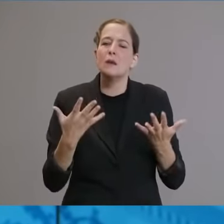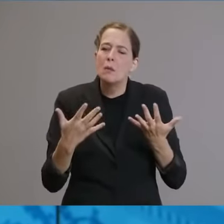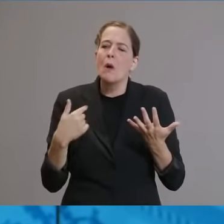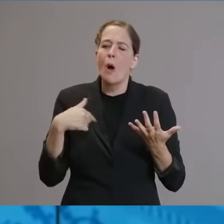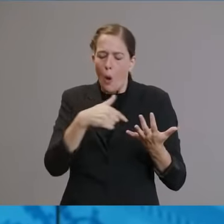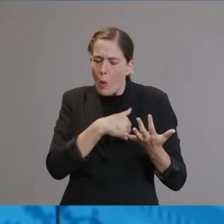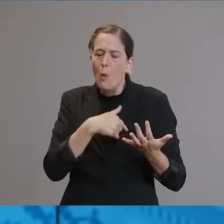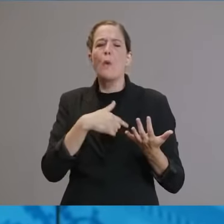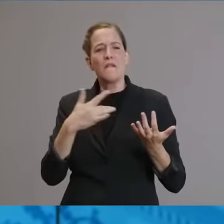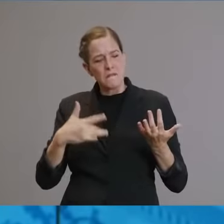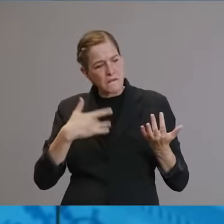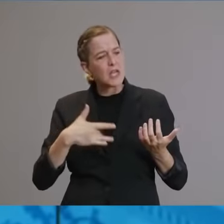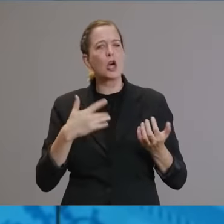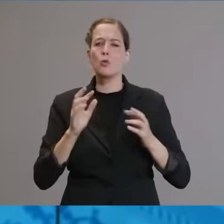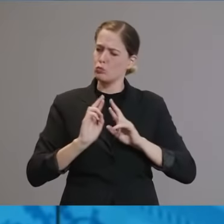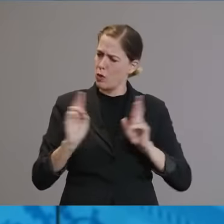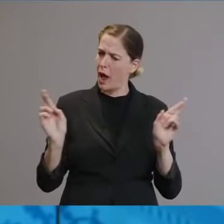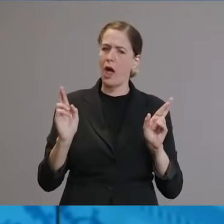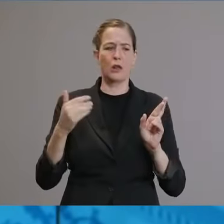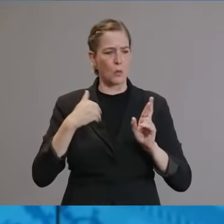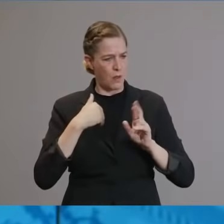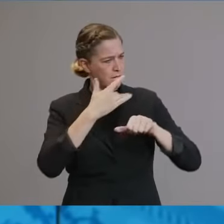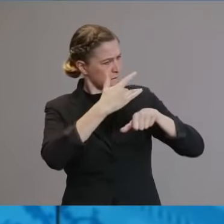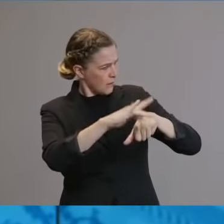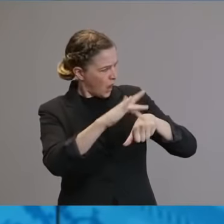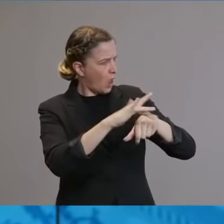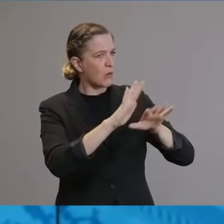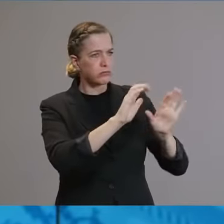WE WILL REMAIN VIGILANT TO MONITOR THESE NUMBERS.